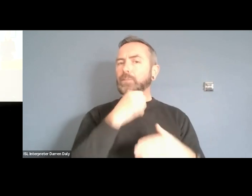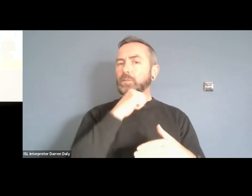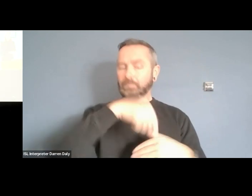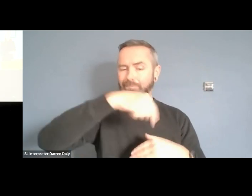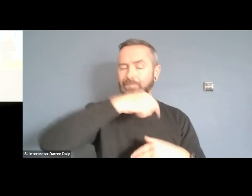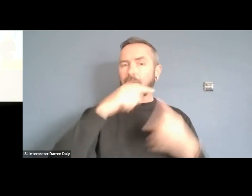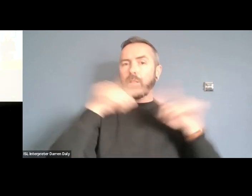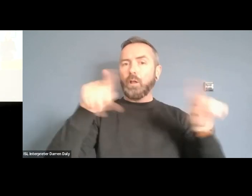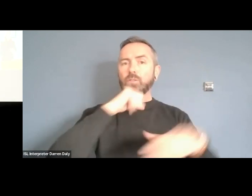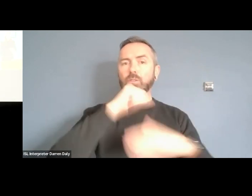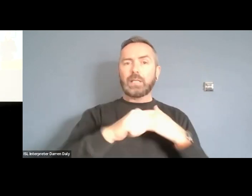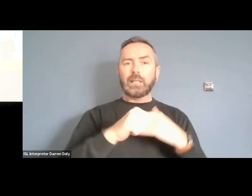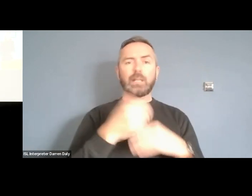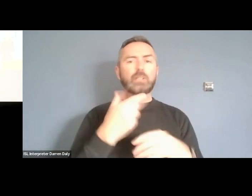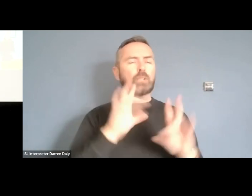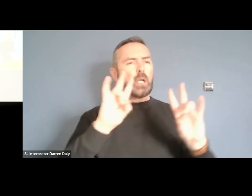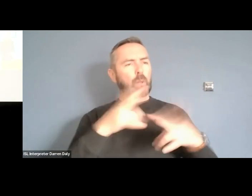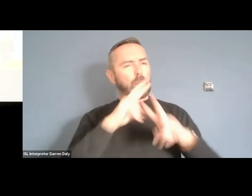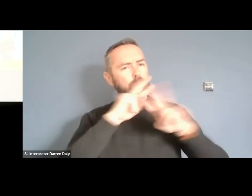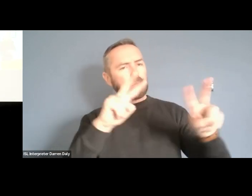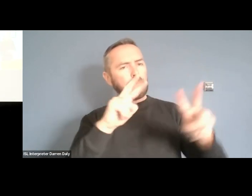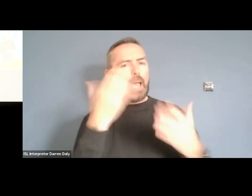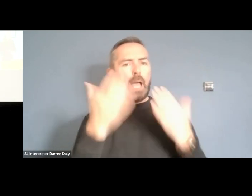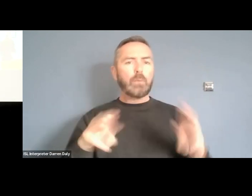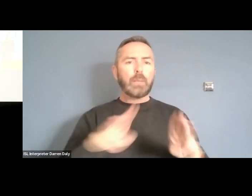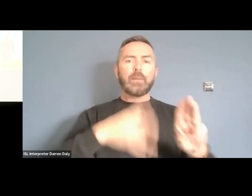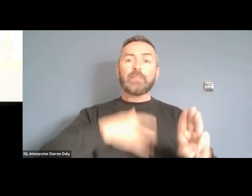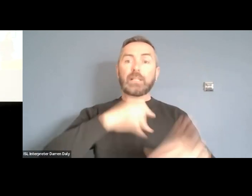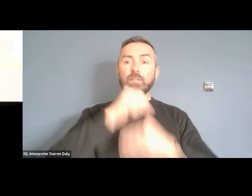how people are feeling right now. How's it going right now?